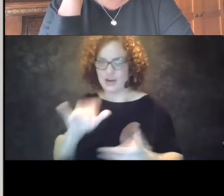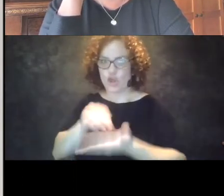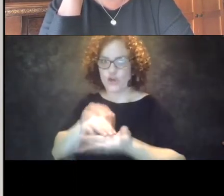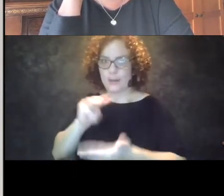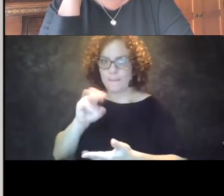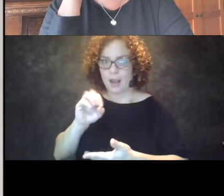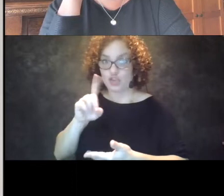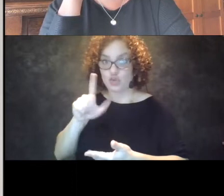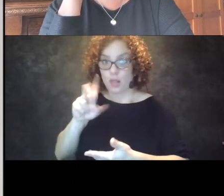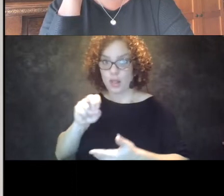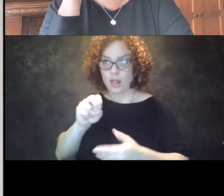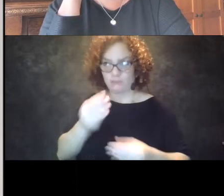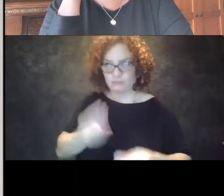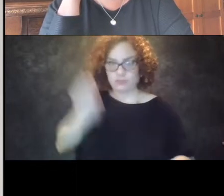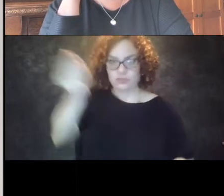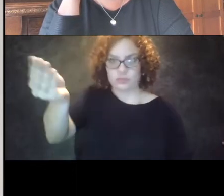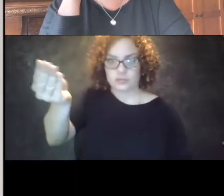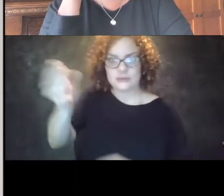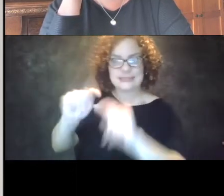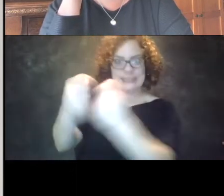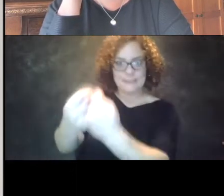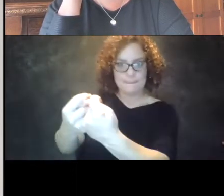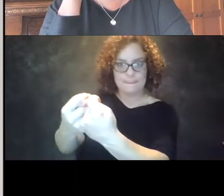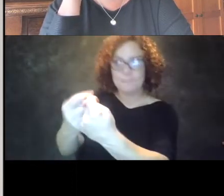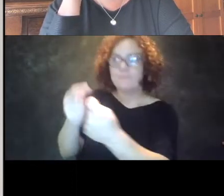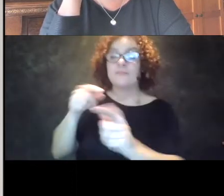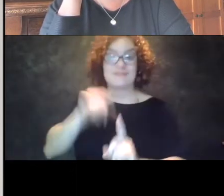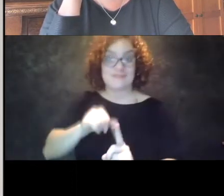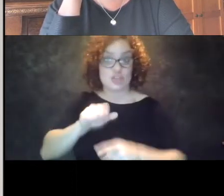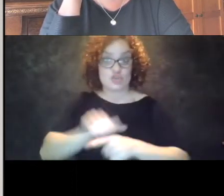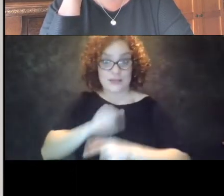just it because it really shows examples from all across all ages, and how to connect both